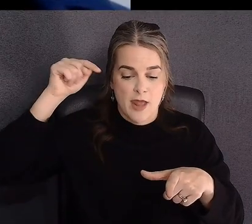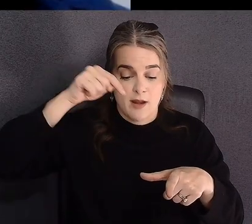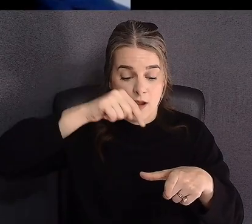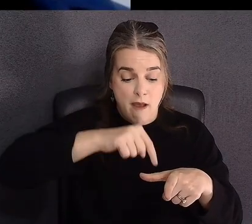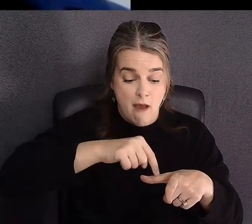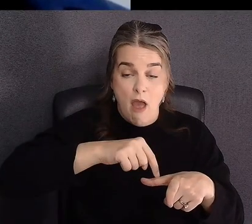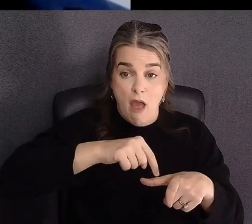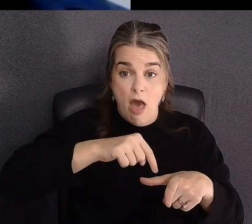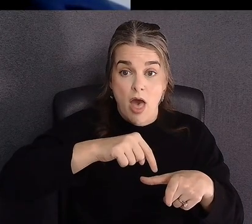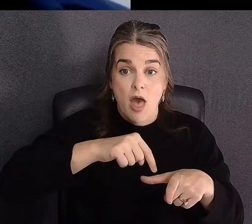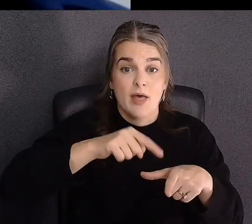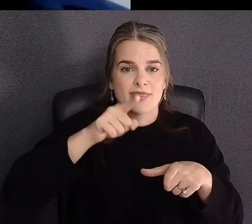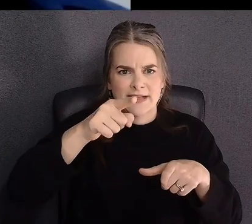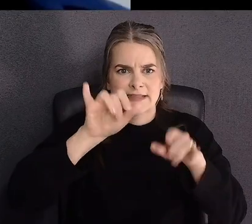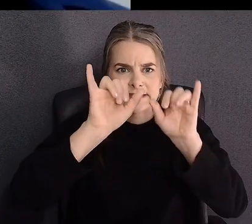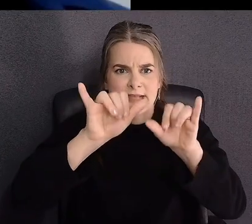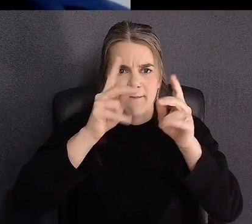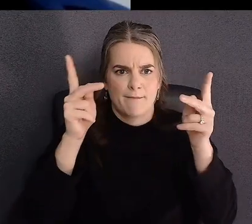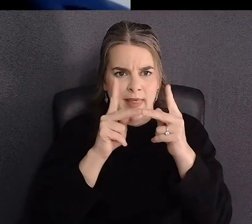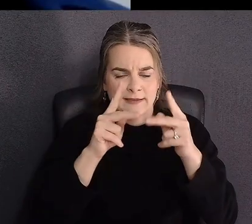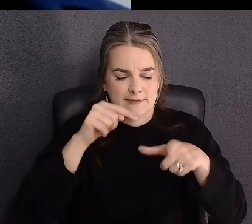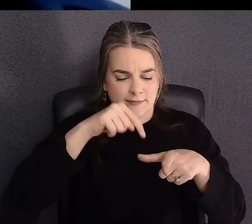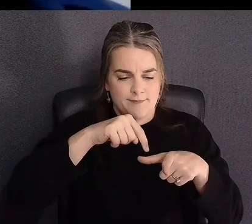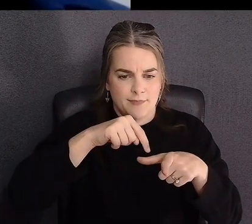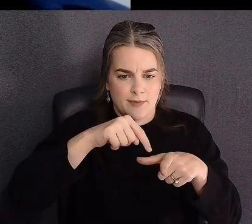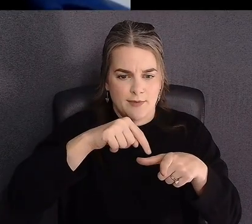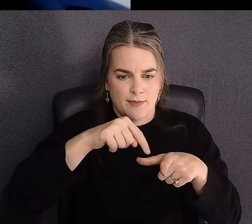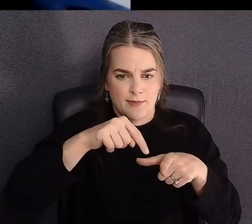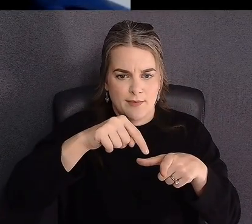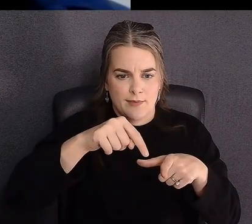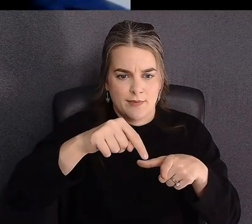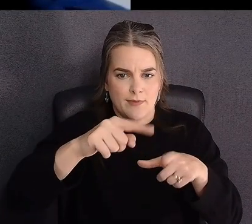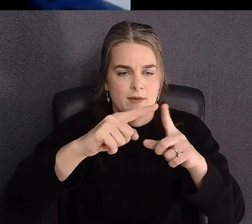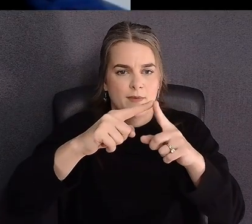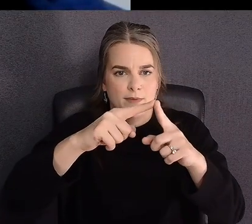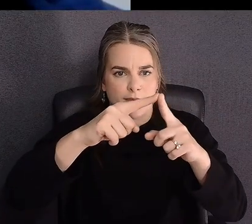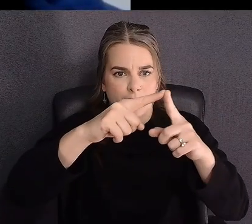So you can rest it and then go back and then click and then drag. You could be fast. You could be slow.